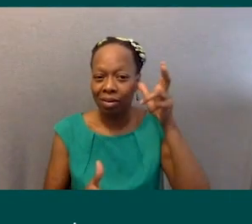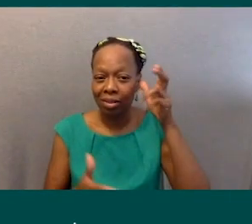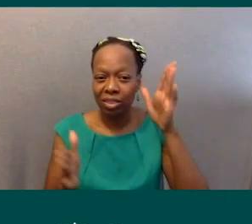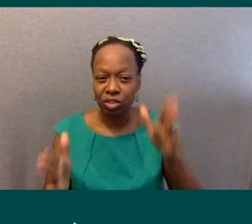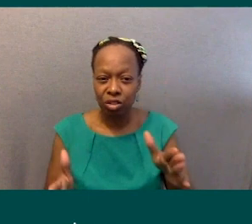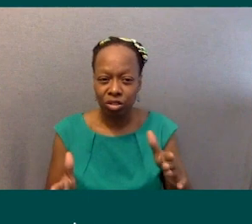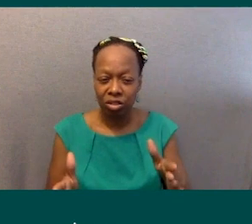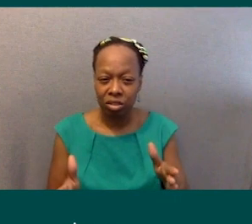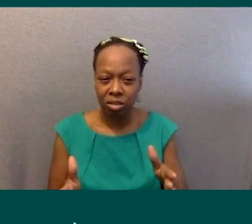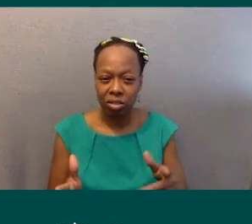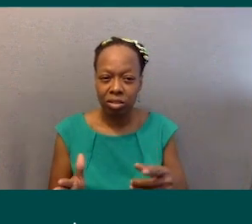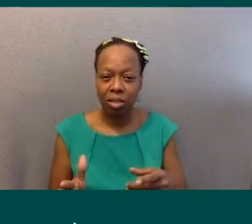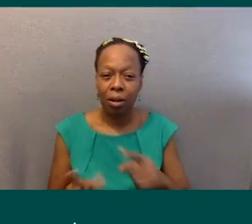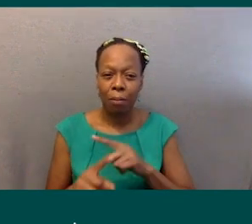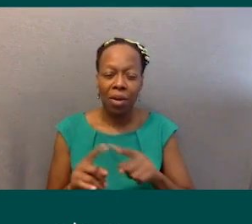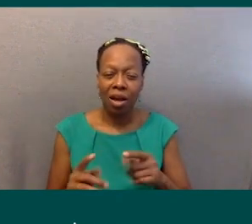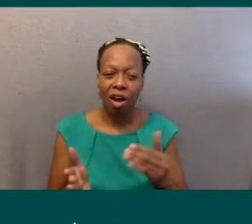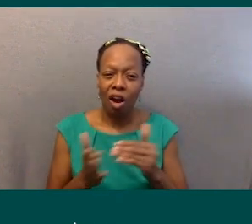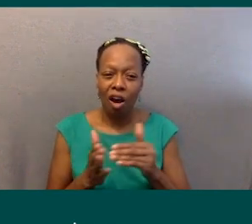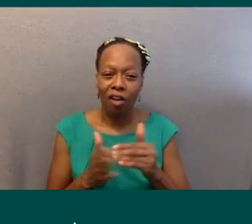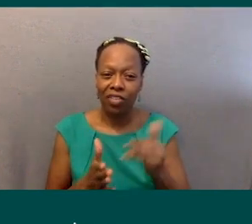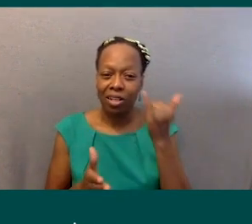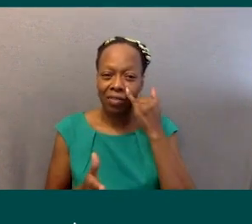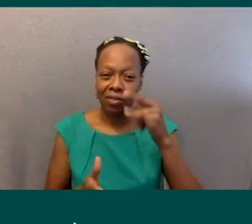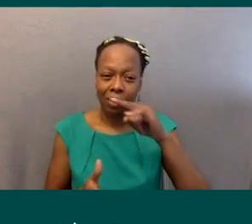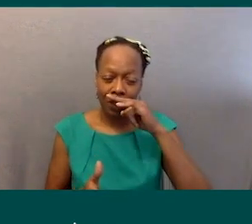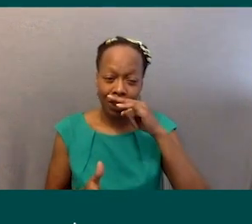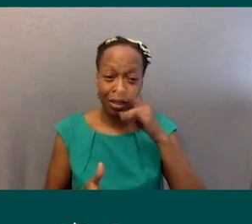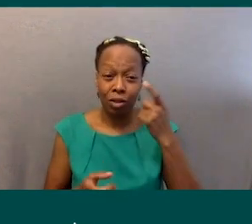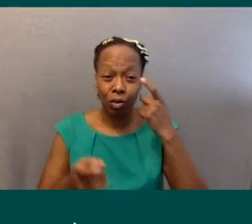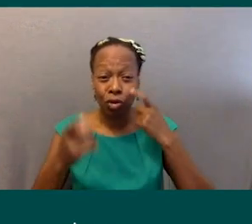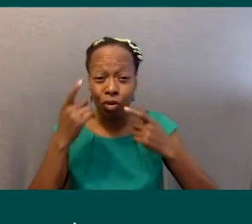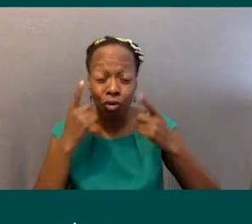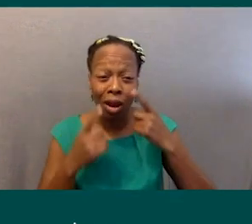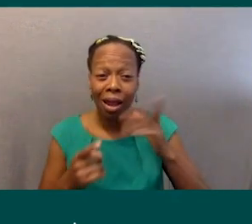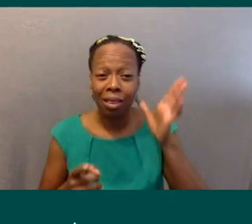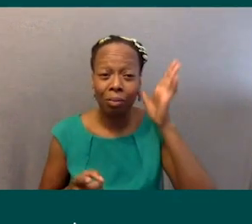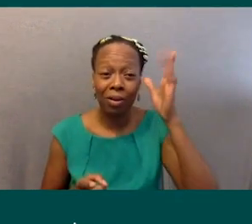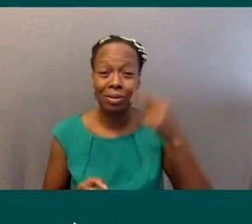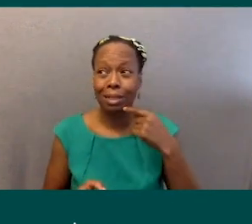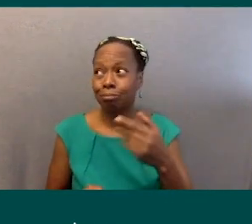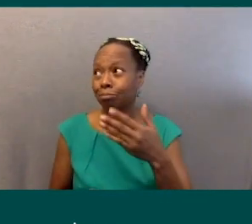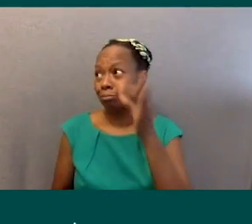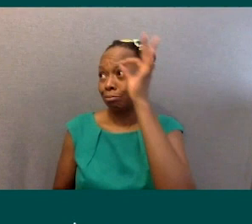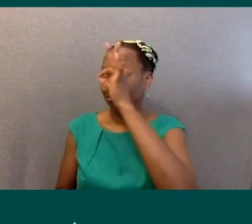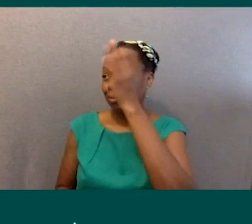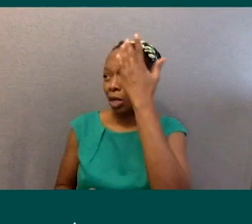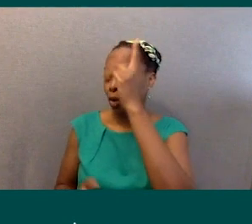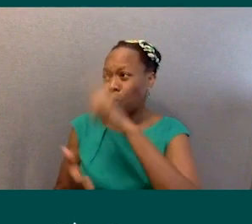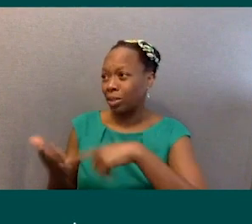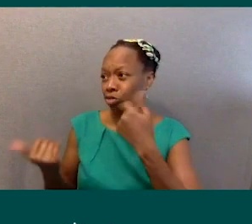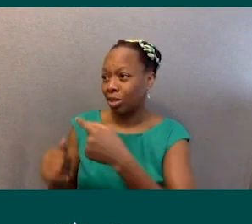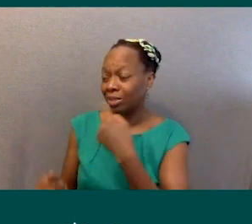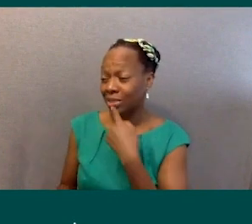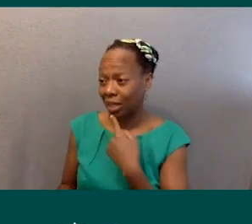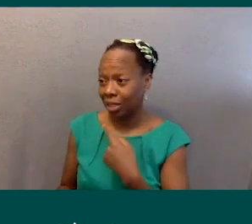so if they cry, oh, I don't understand, I don't know what they're trying to do it, they cry because they wanna say something to us.